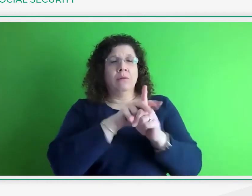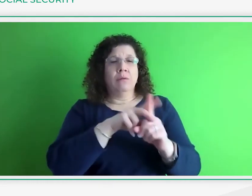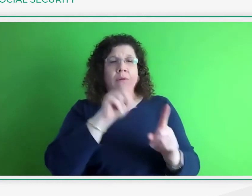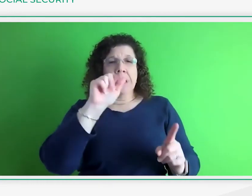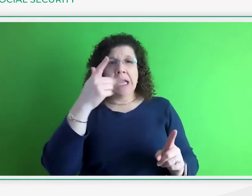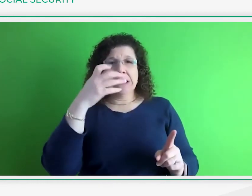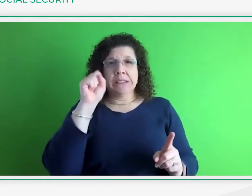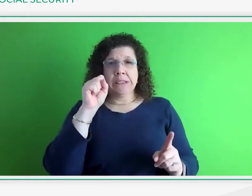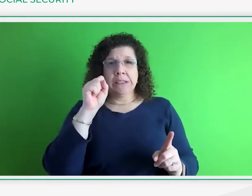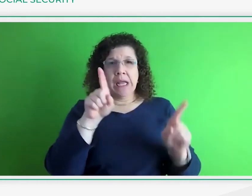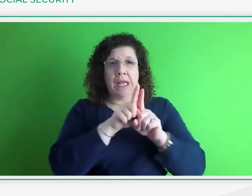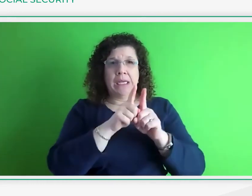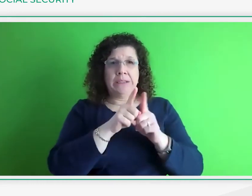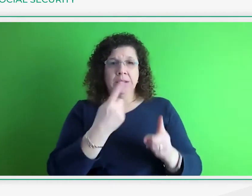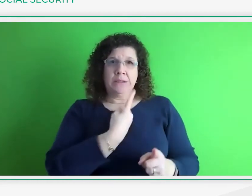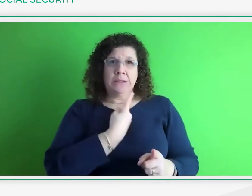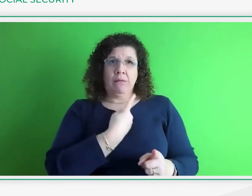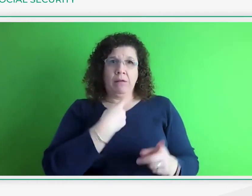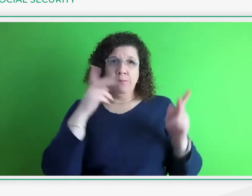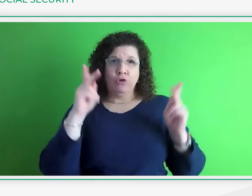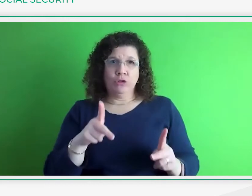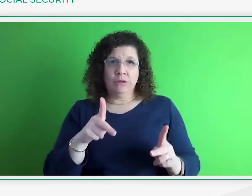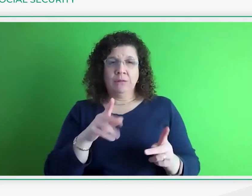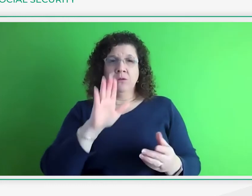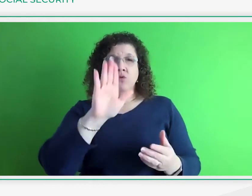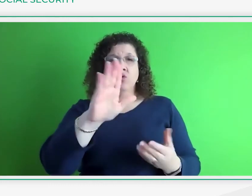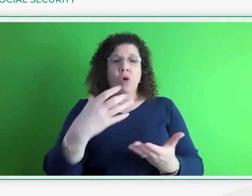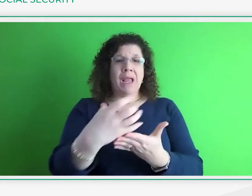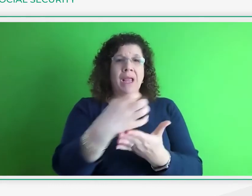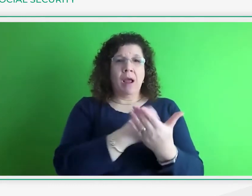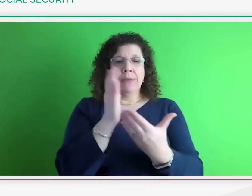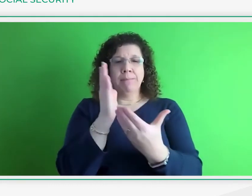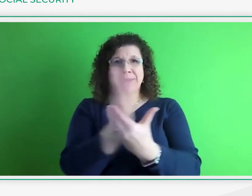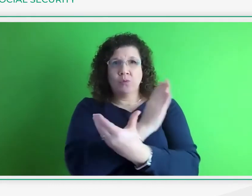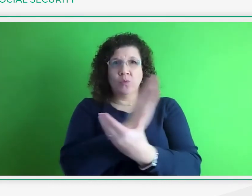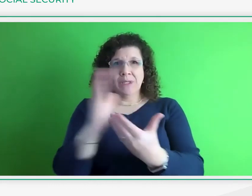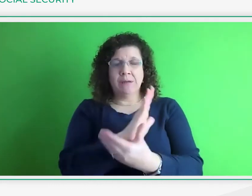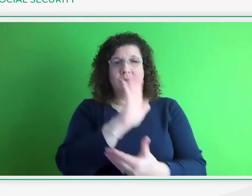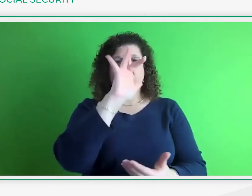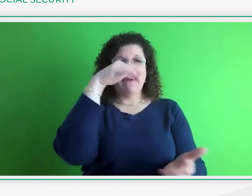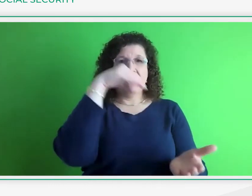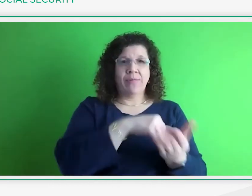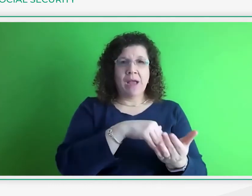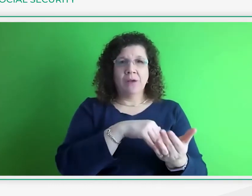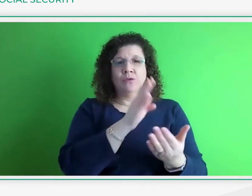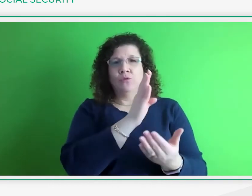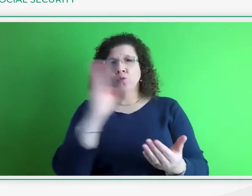If you file taxes as a single person, then your earned income needs to be between $25,000